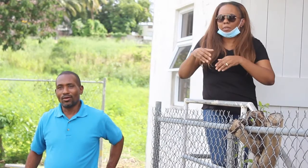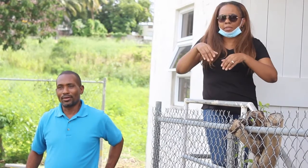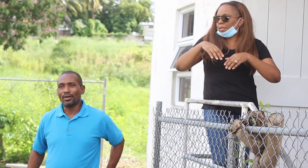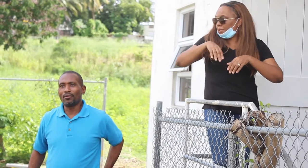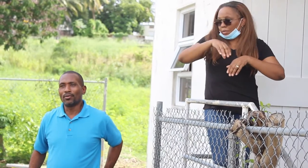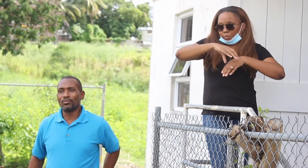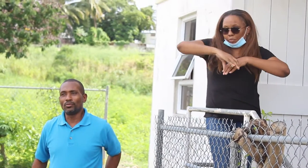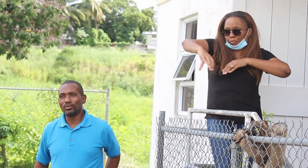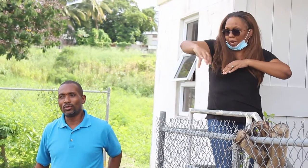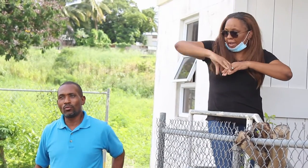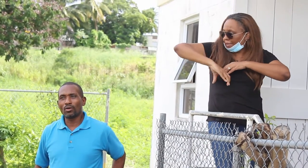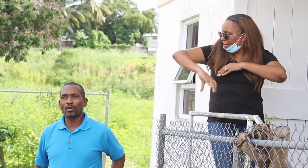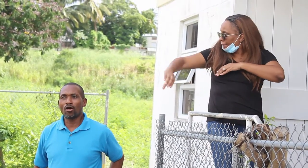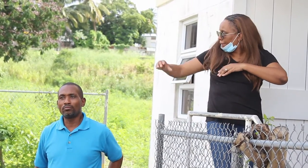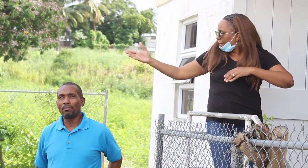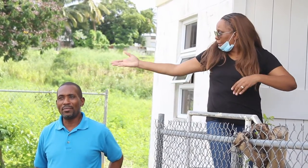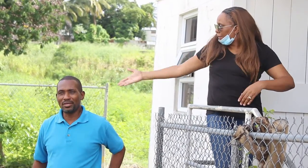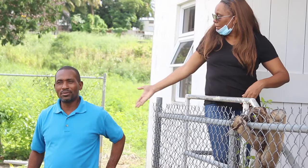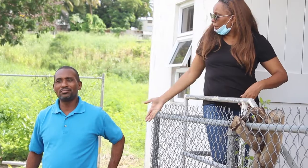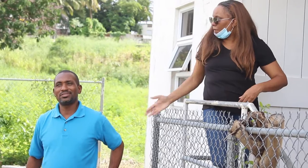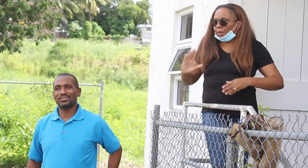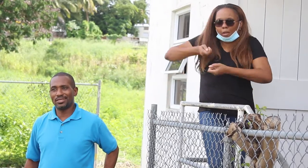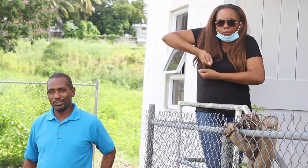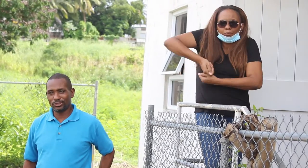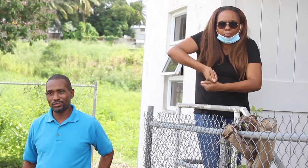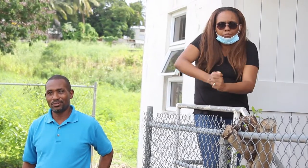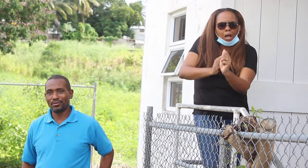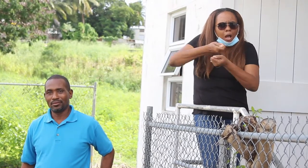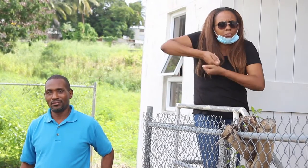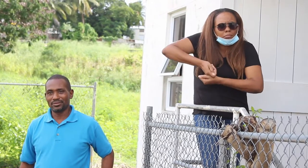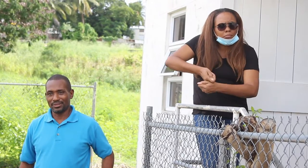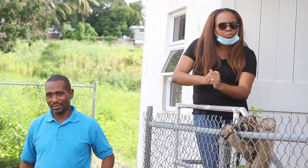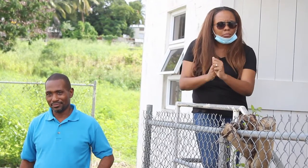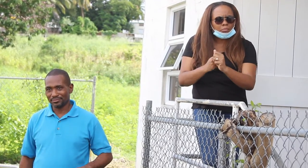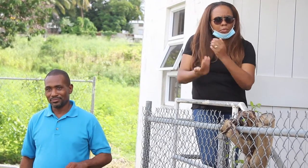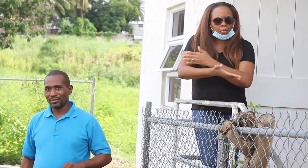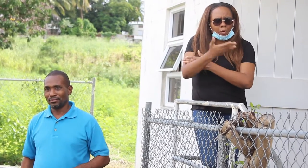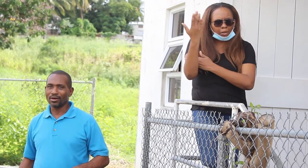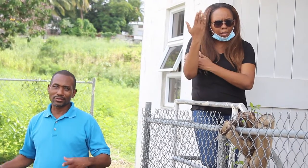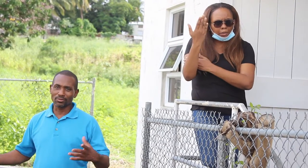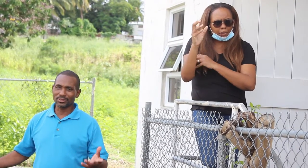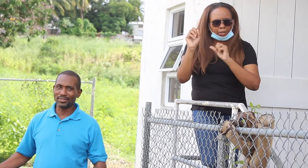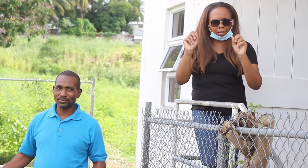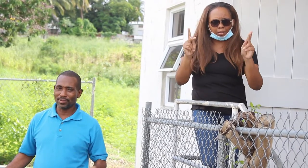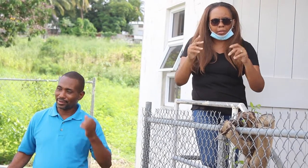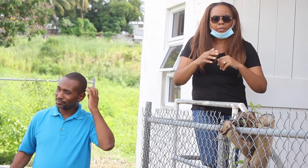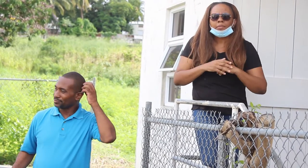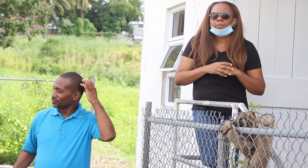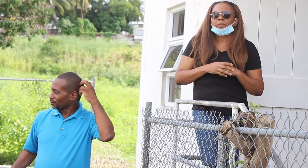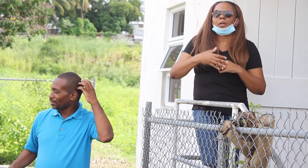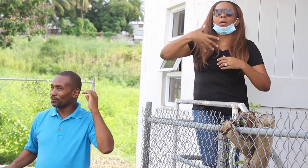okay but we'll be doing what we call minimum tillage today because outside is red right you